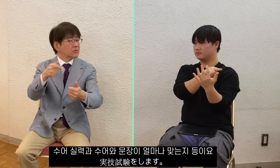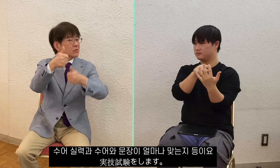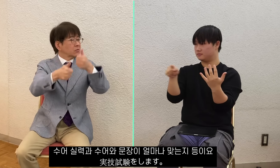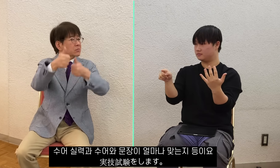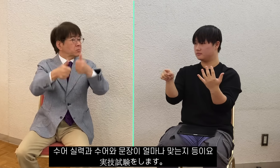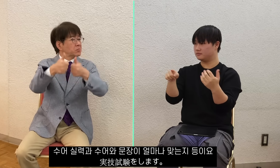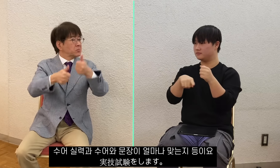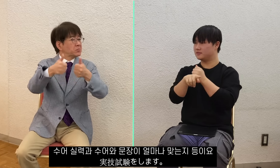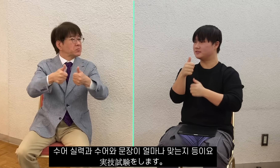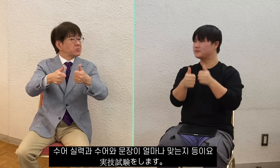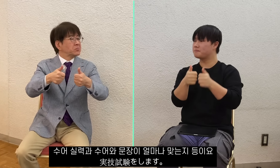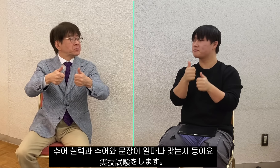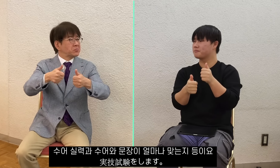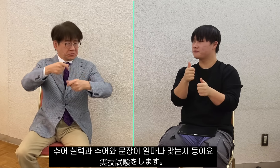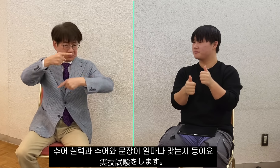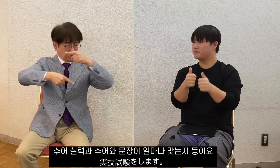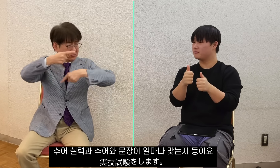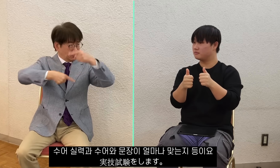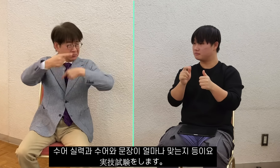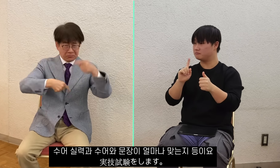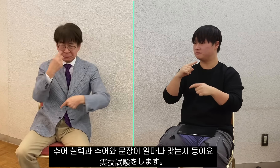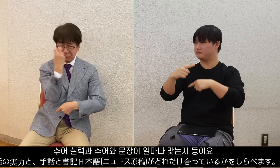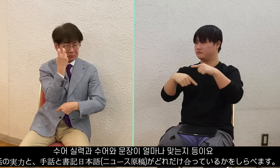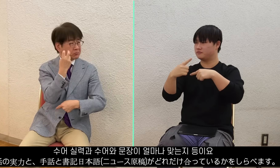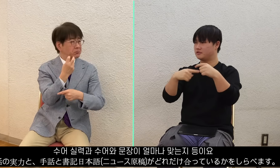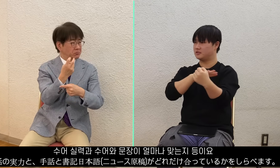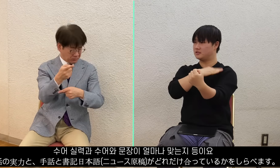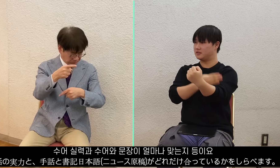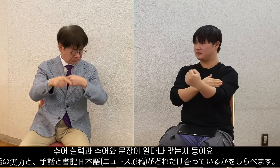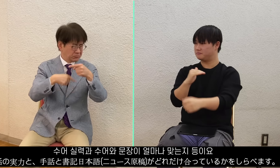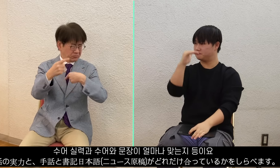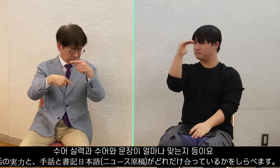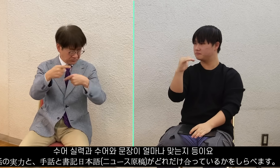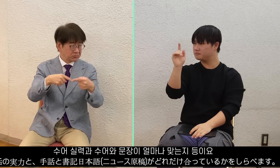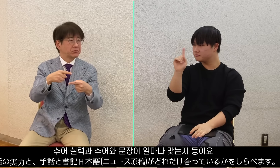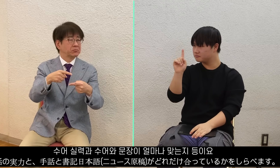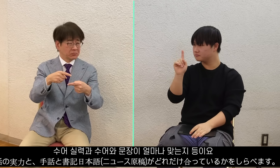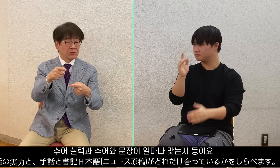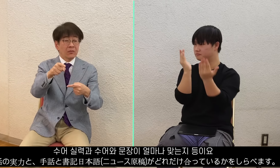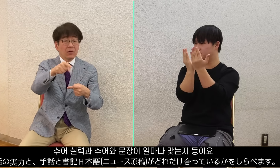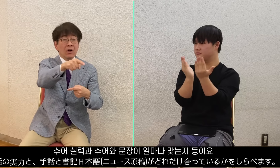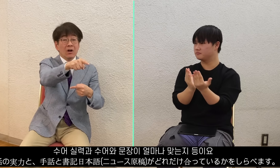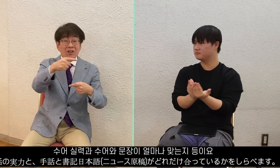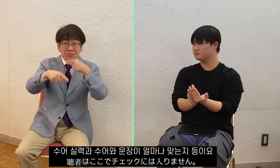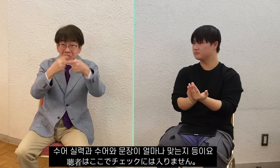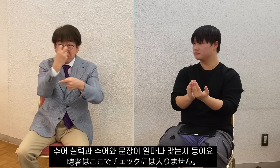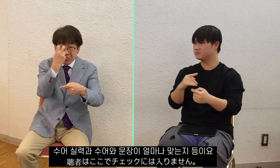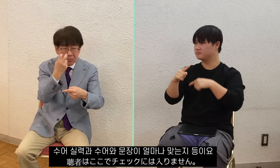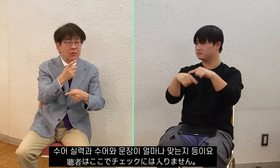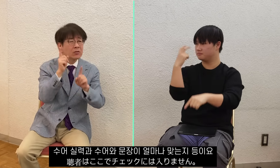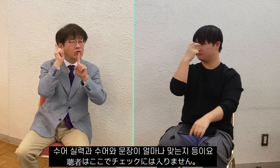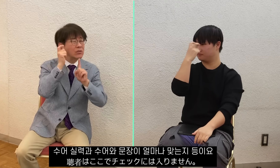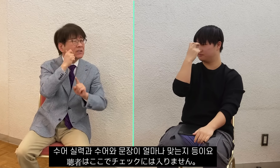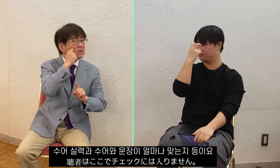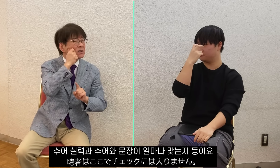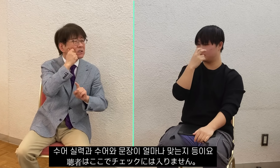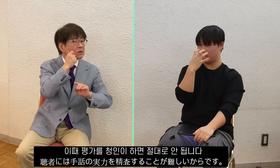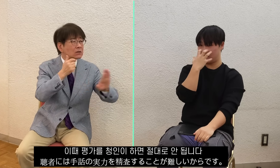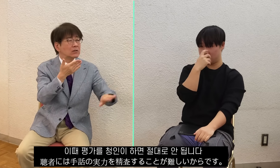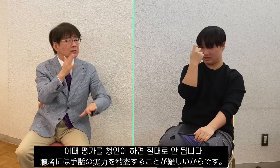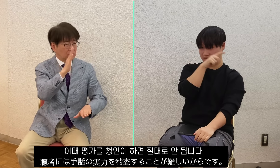Sign language skills and how well sign language and sentences match.